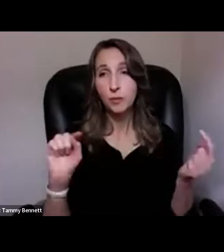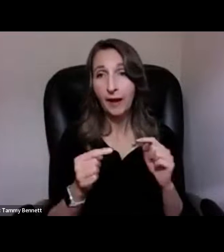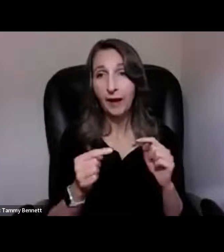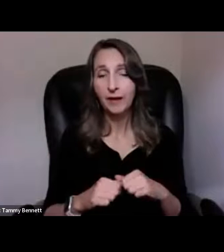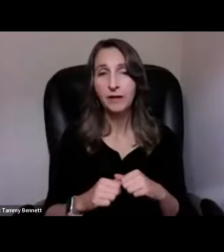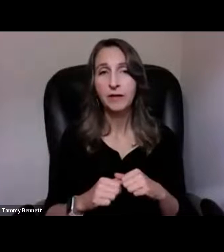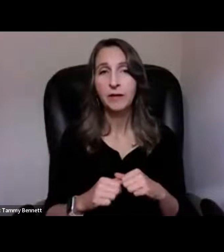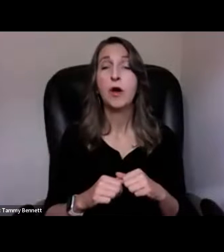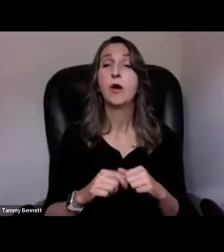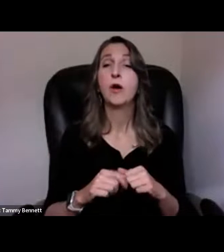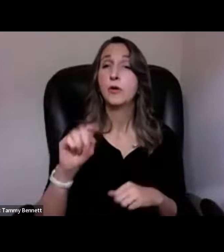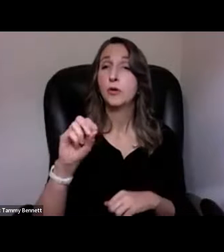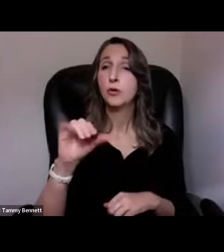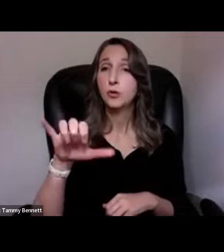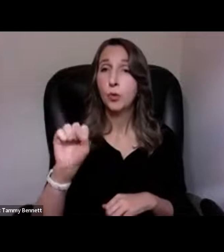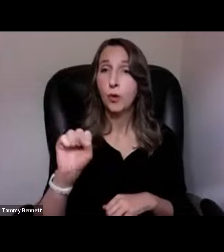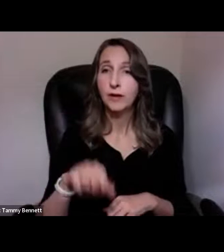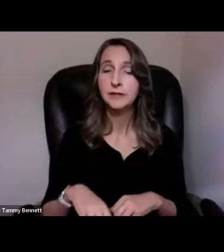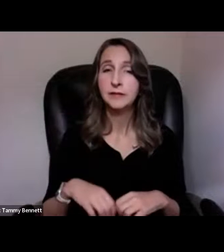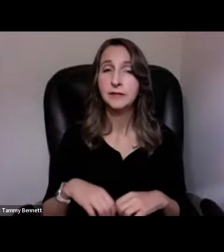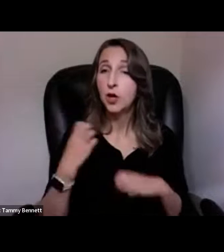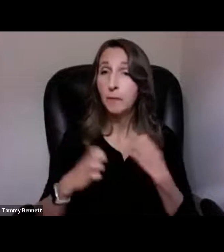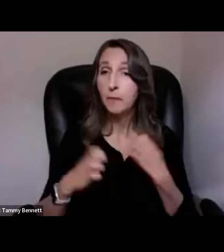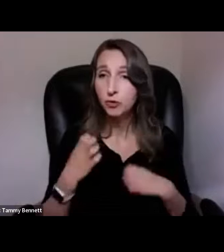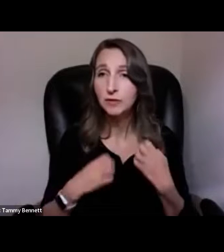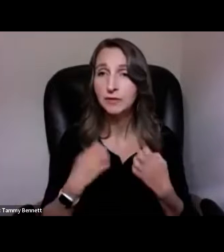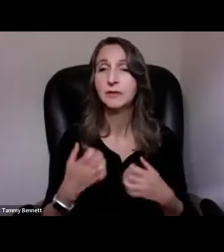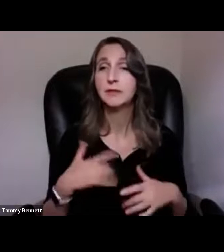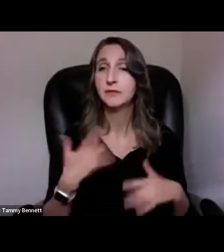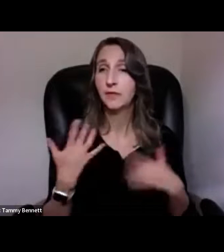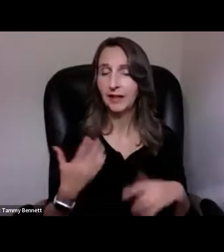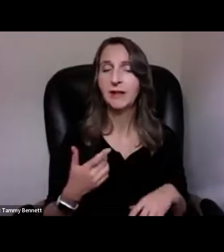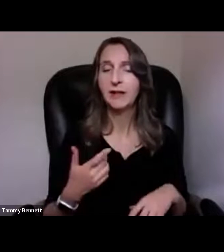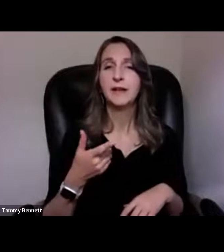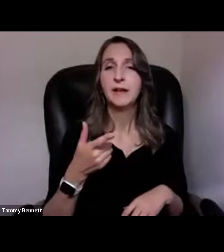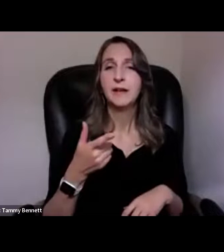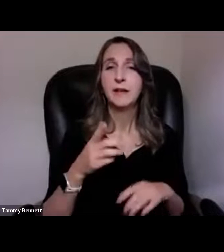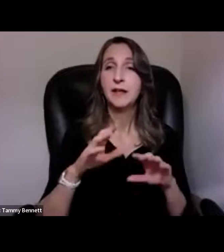I like that for children giving direction, asking for the favorite questions about feelings.